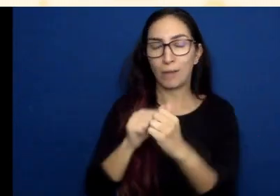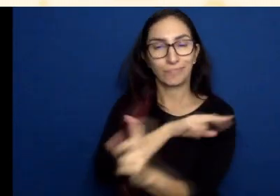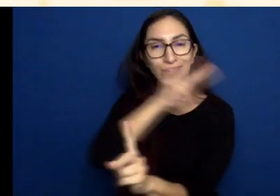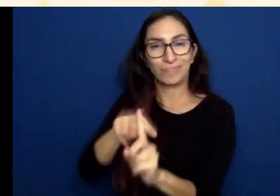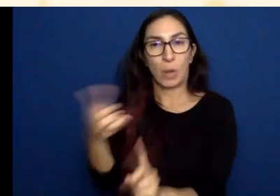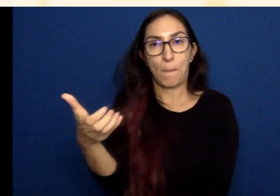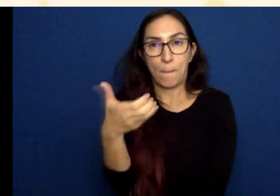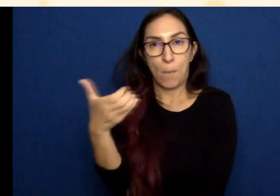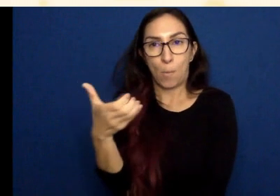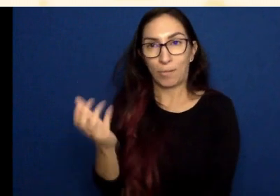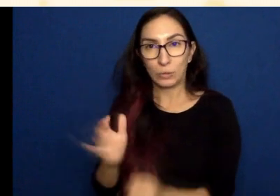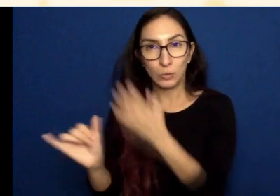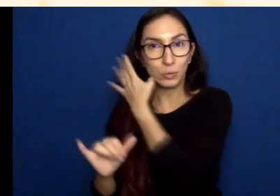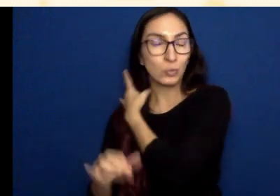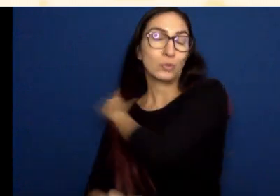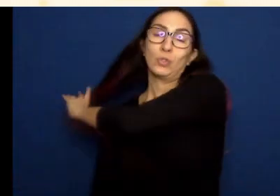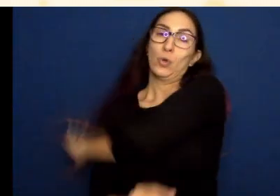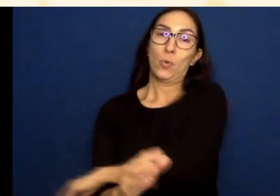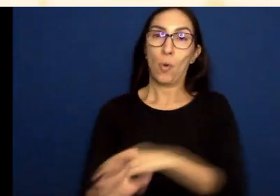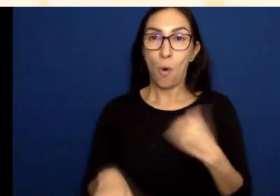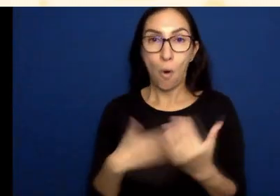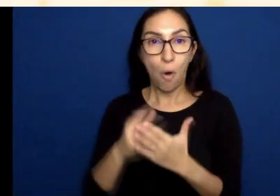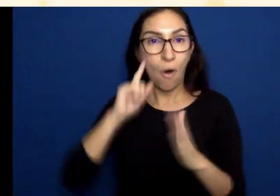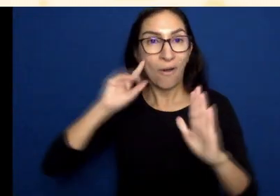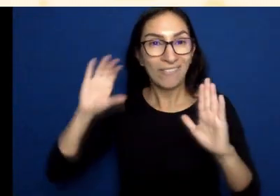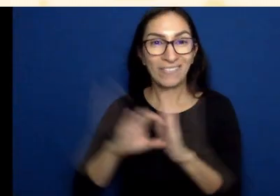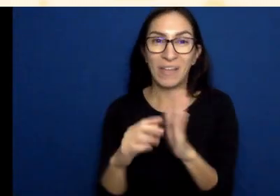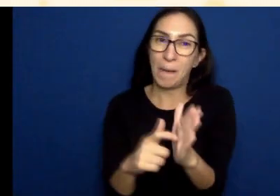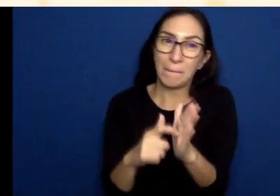that we can use in the meantime. So let's talk about WCAG 2.1.